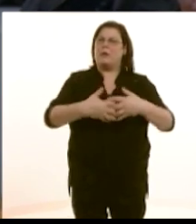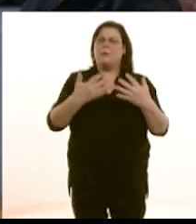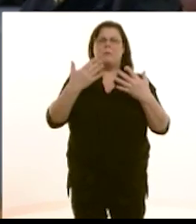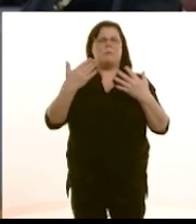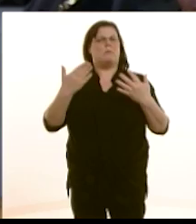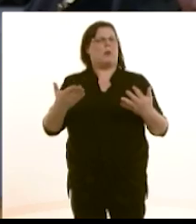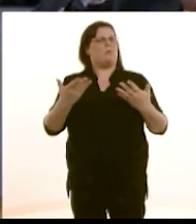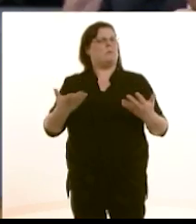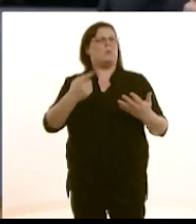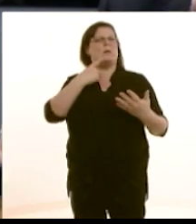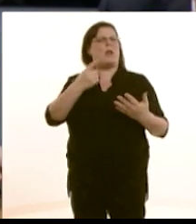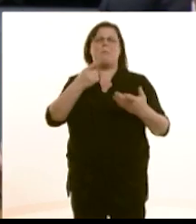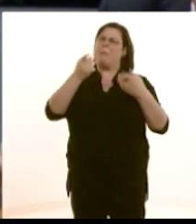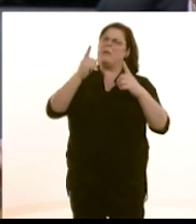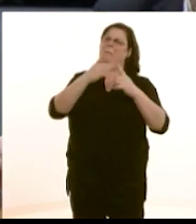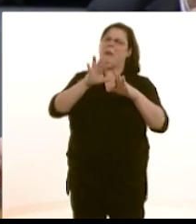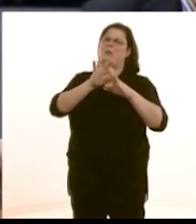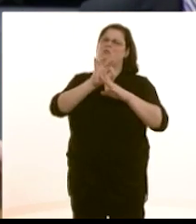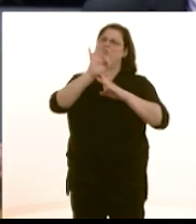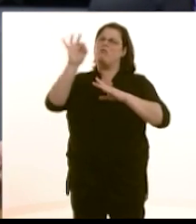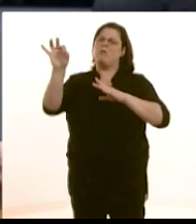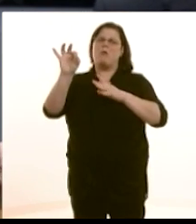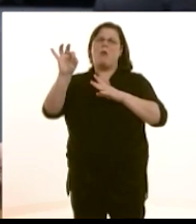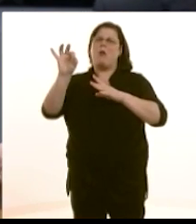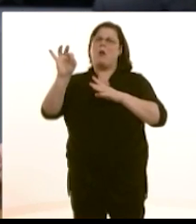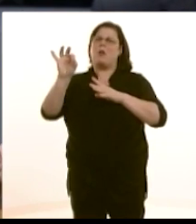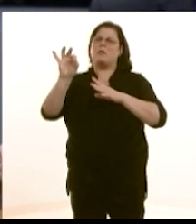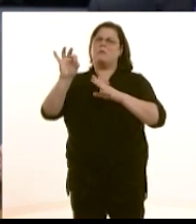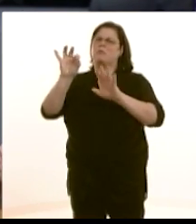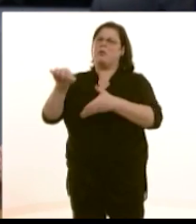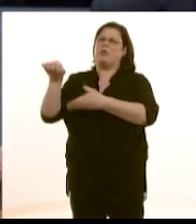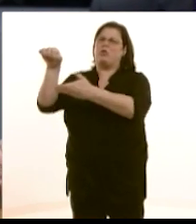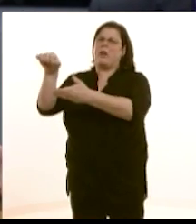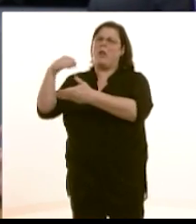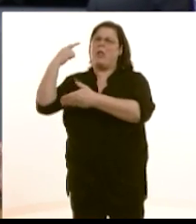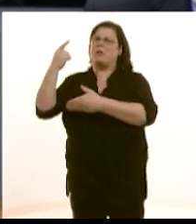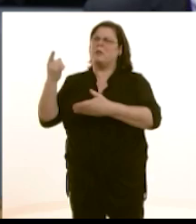of the Exchequer. First Minister, problems in the steel industry have been around for